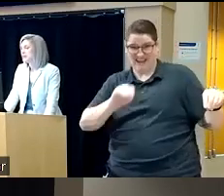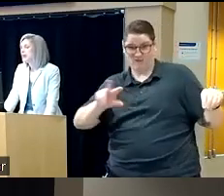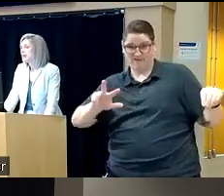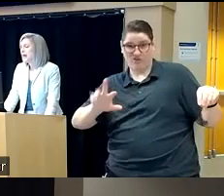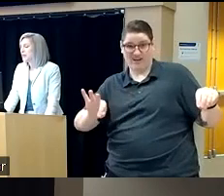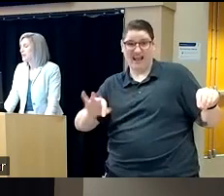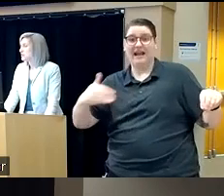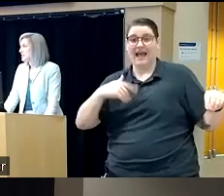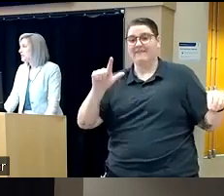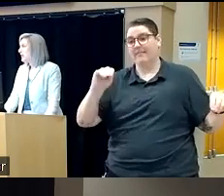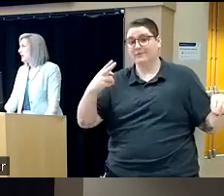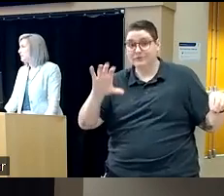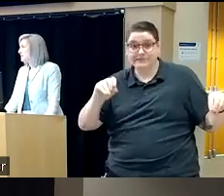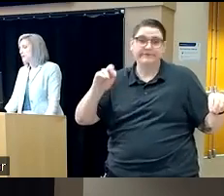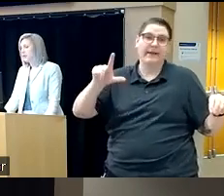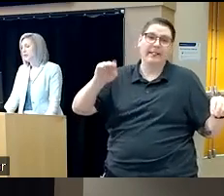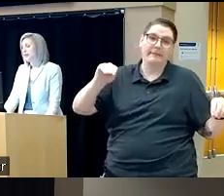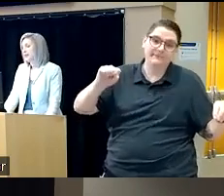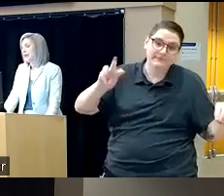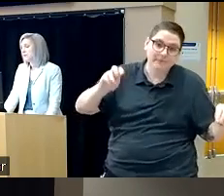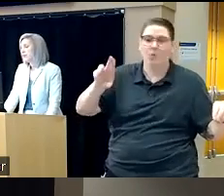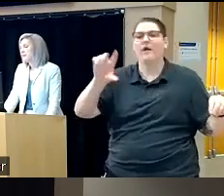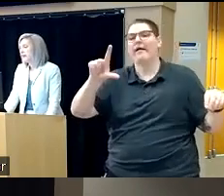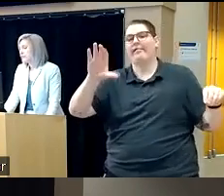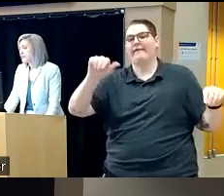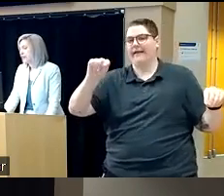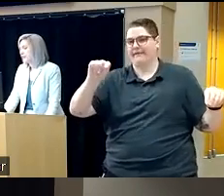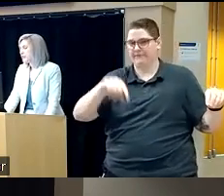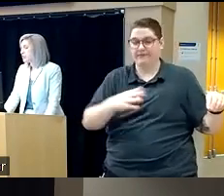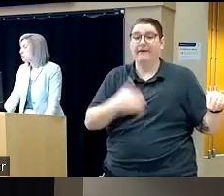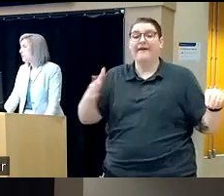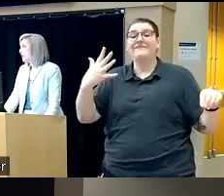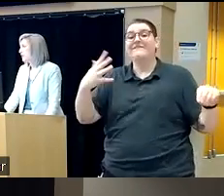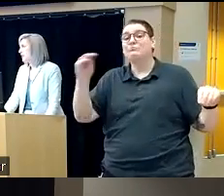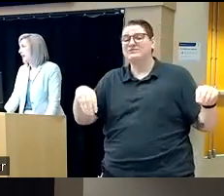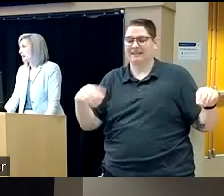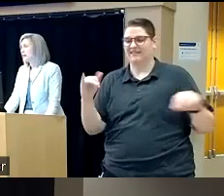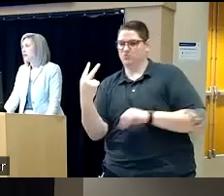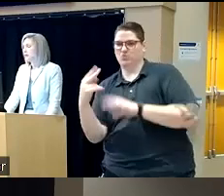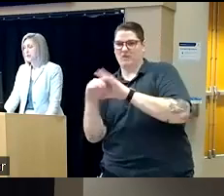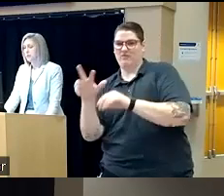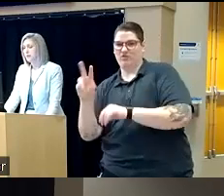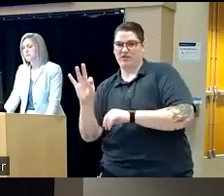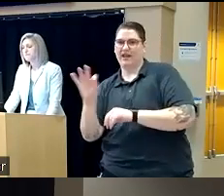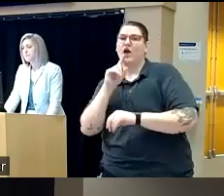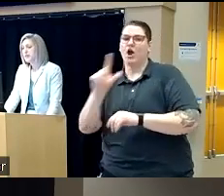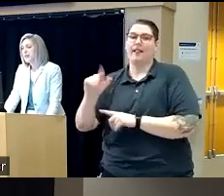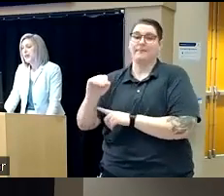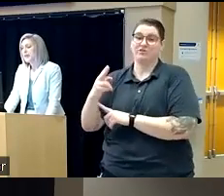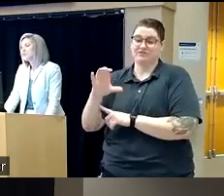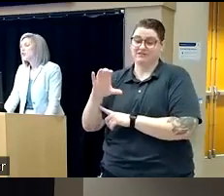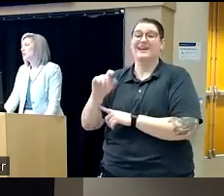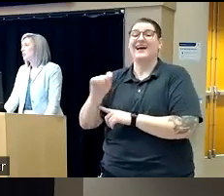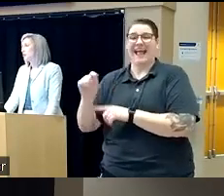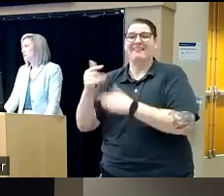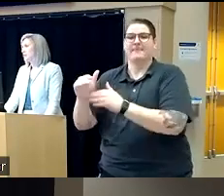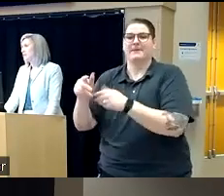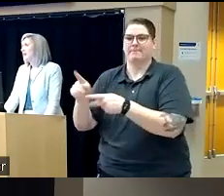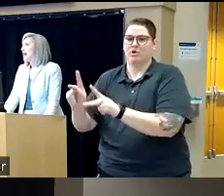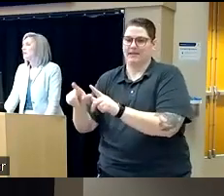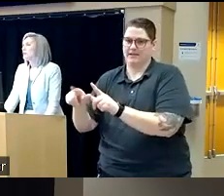have an lmhc an lmsw or an lcat 5 or 2 out of 39 are limited permit an internal promotion out